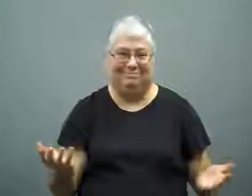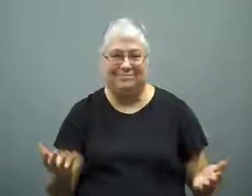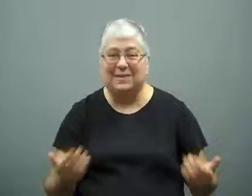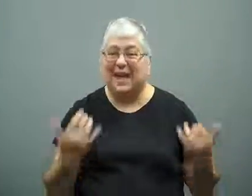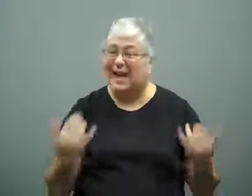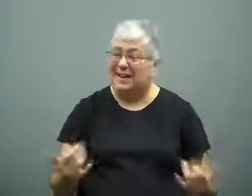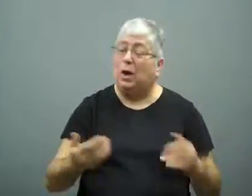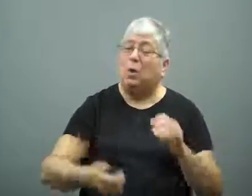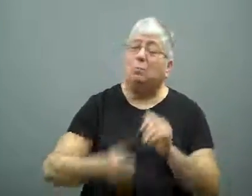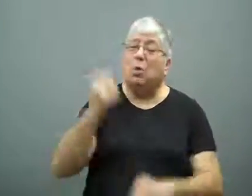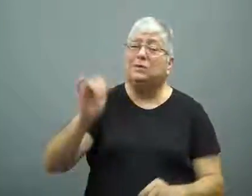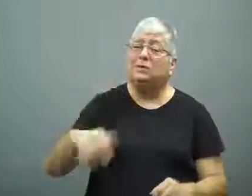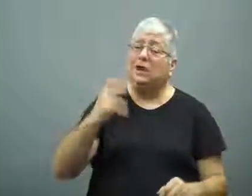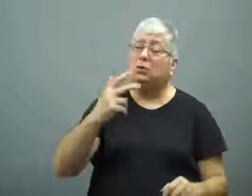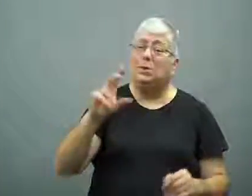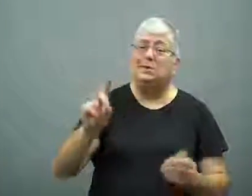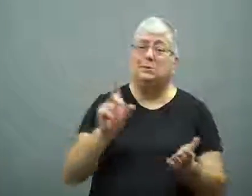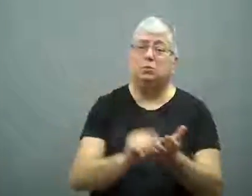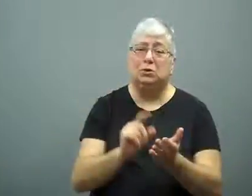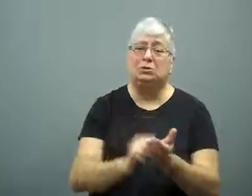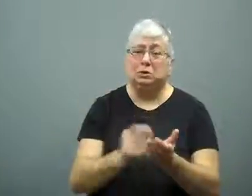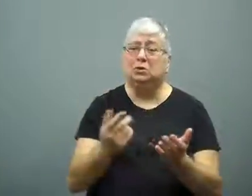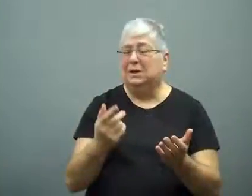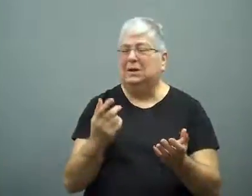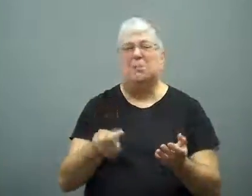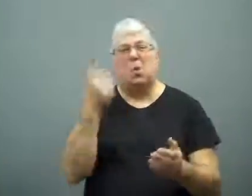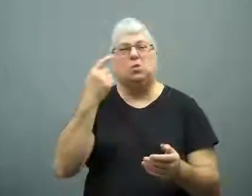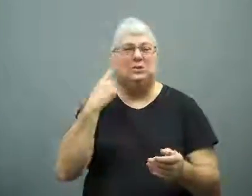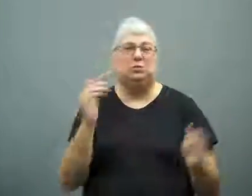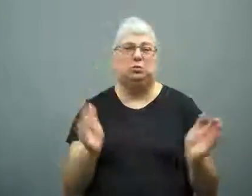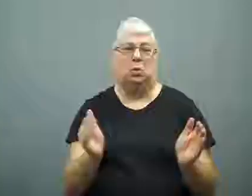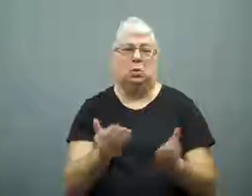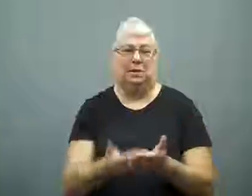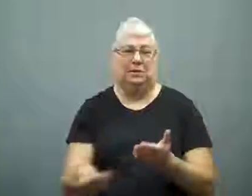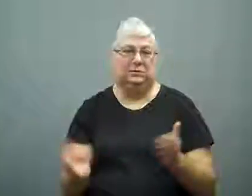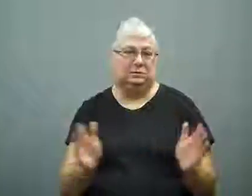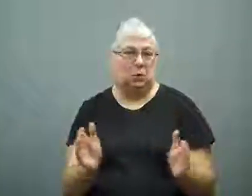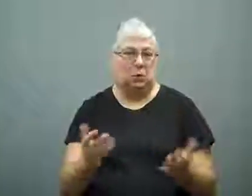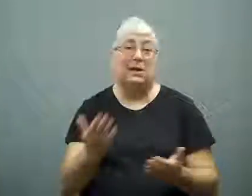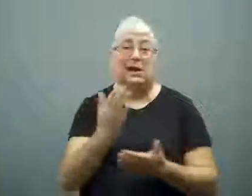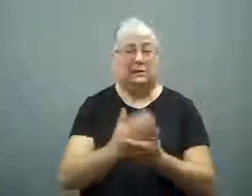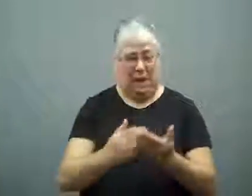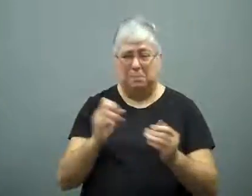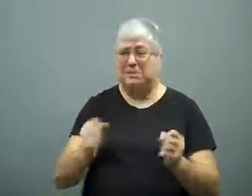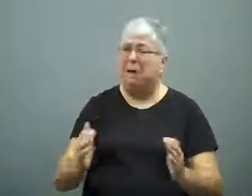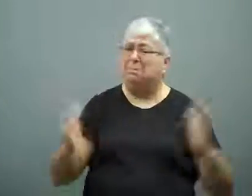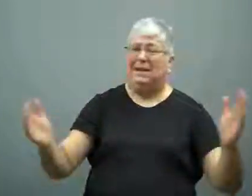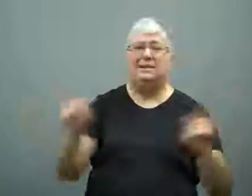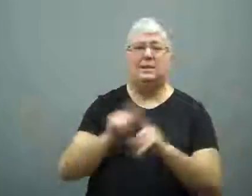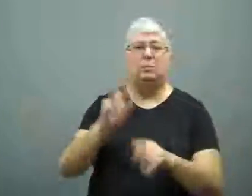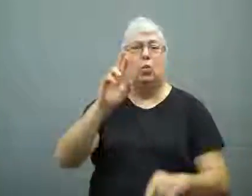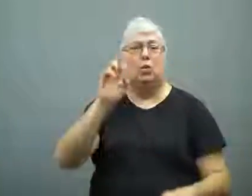Most 3D printers are used to make smaller items.